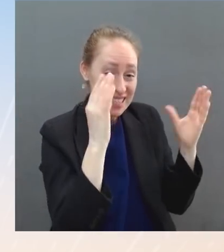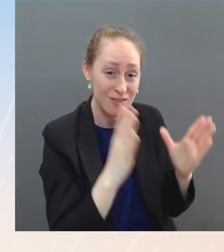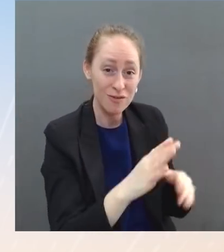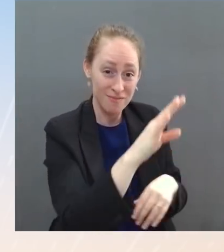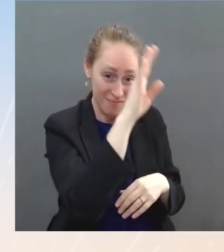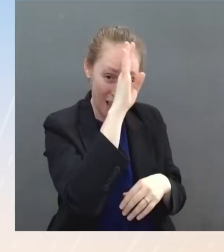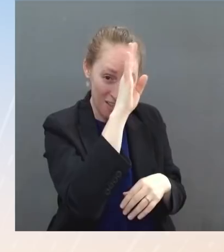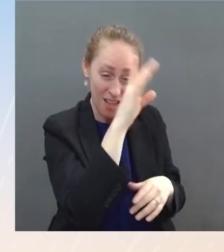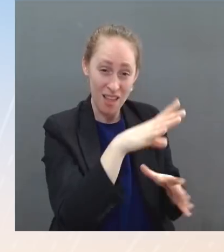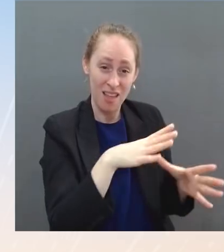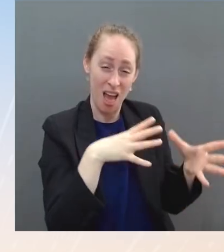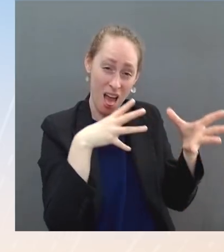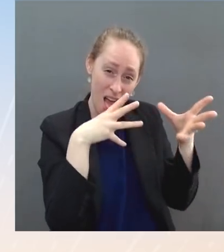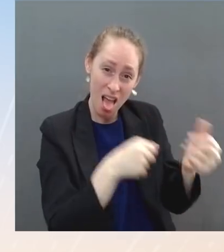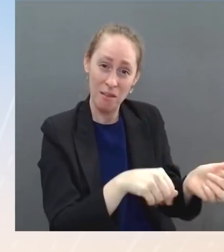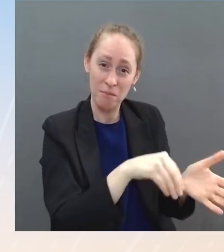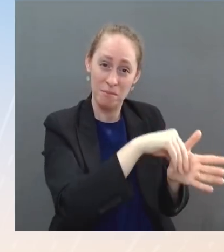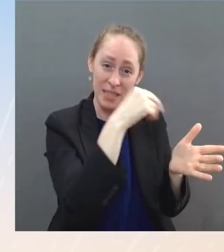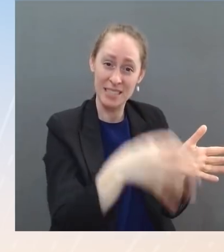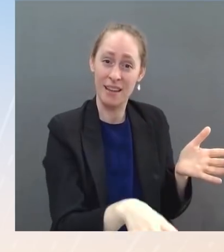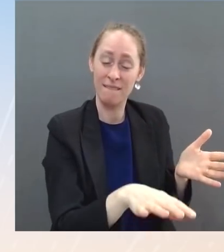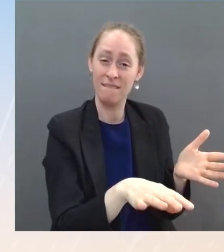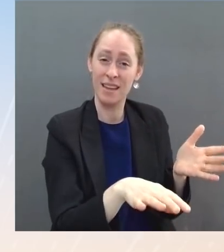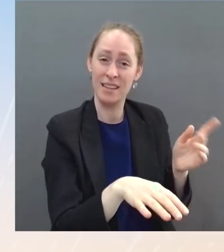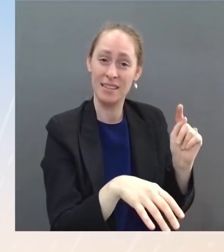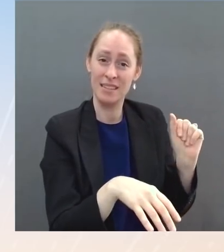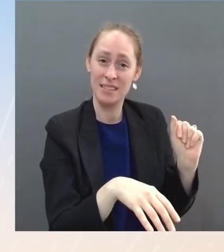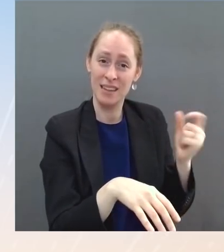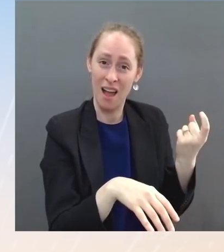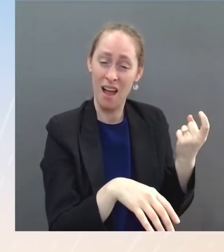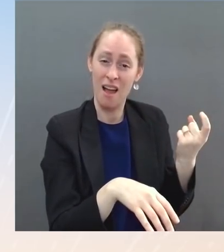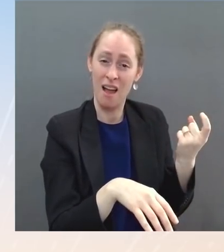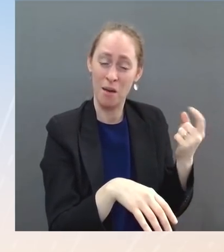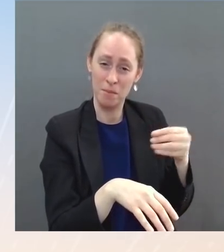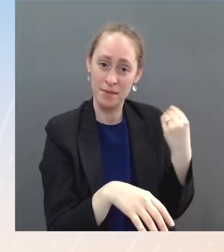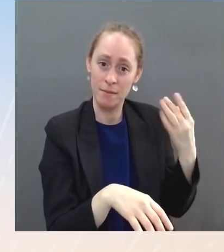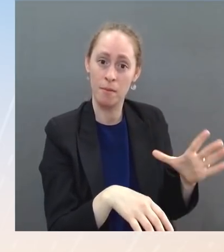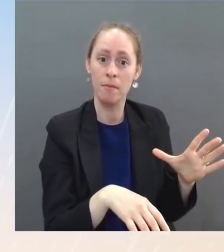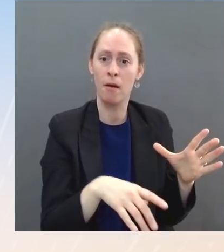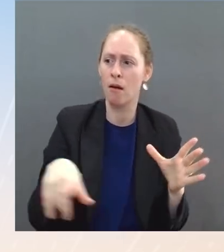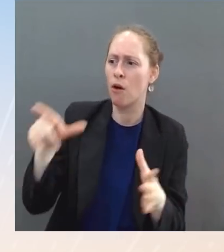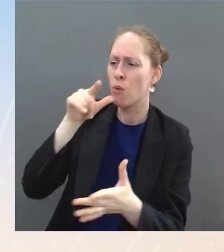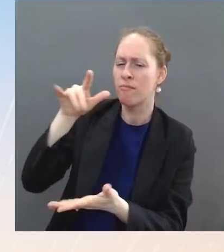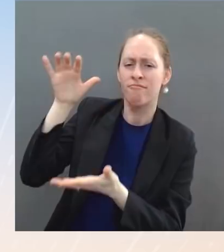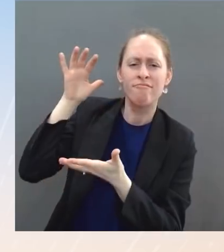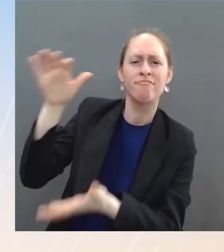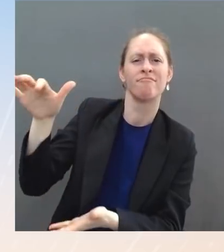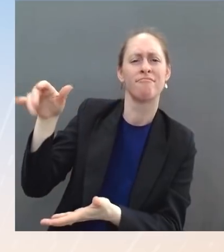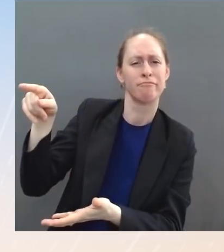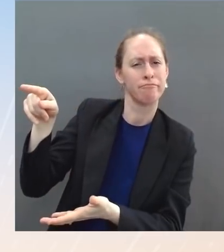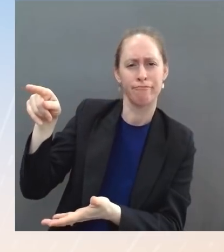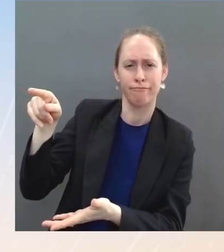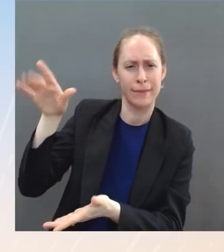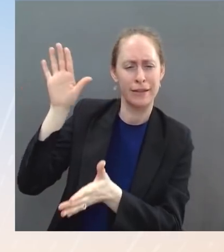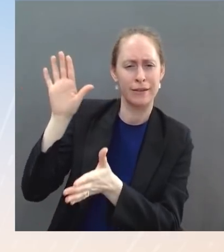I don't know who thinks that's fair. It's not fair, and that should not be the case. And so, what this proposal does and why the President supports it,